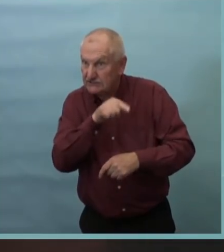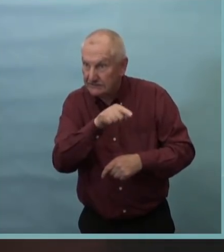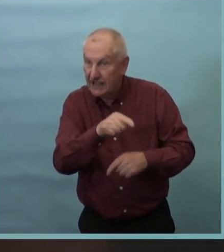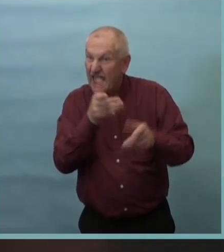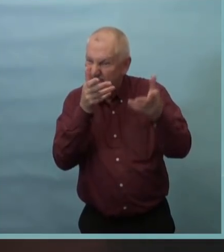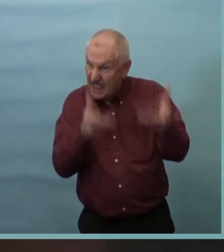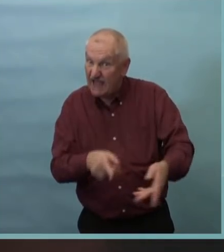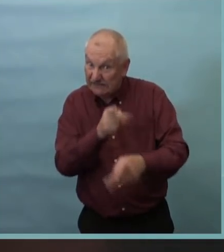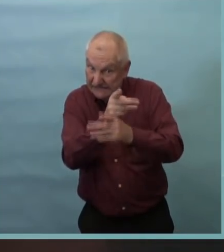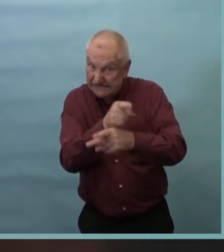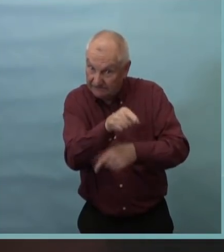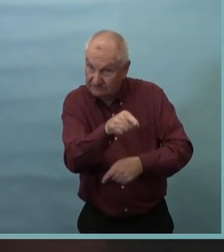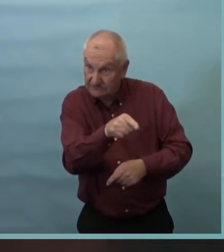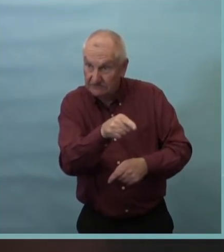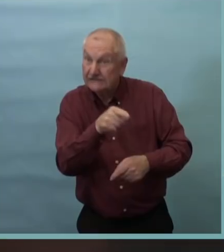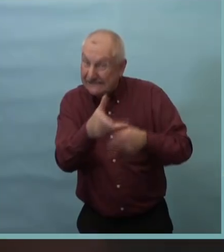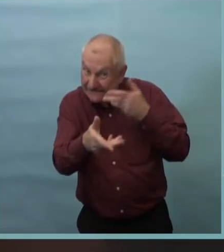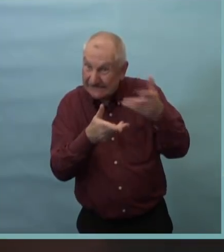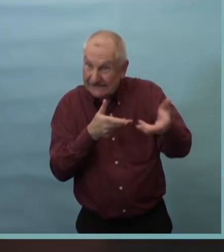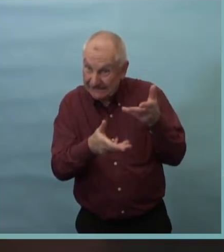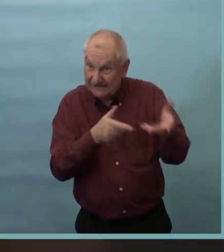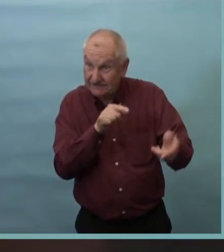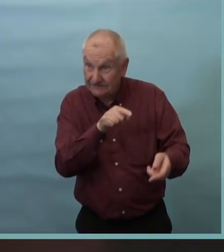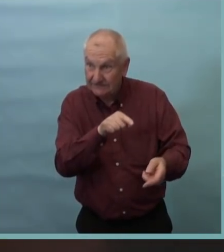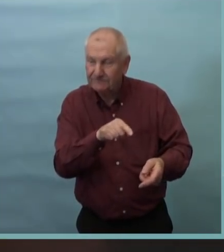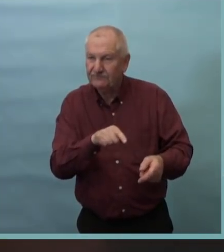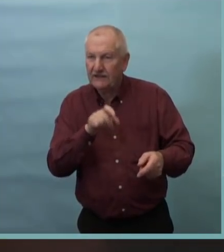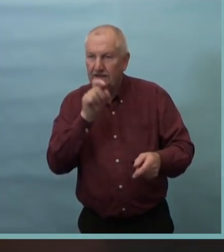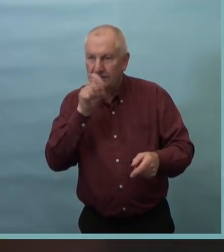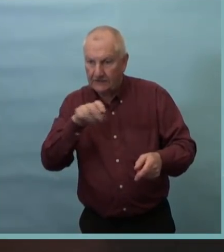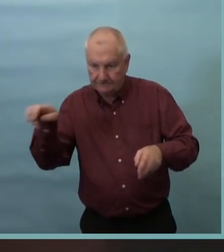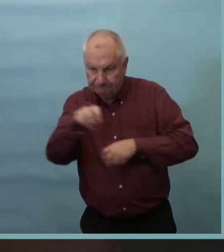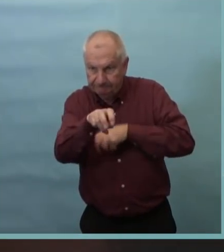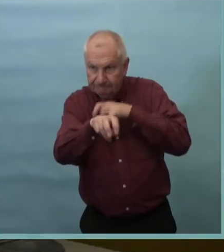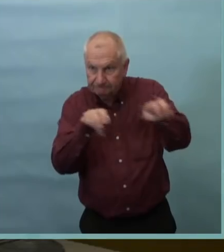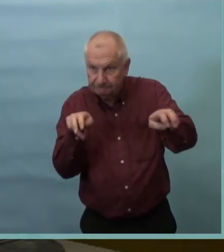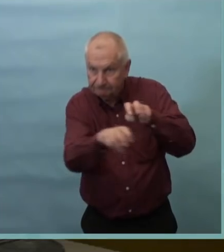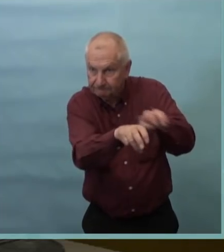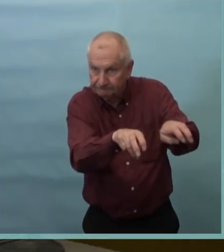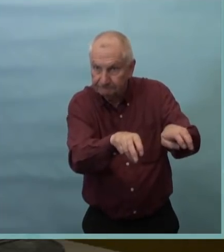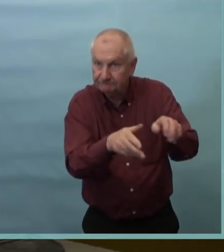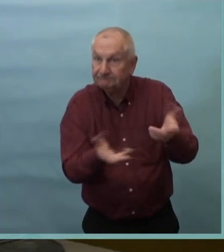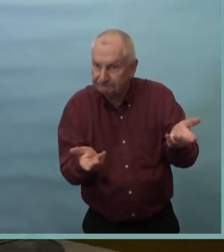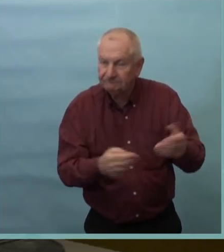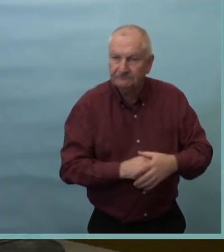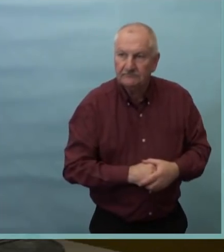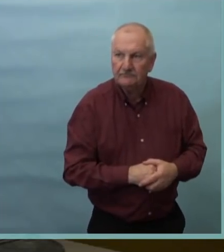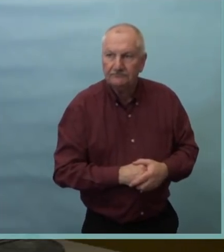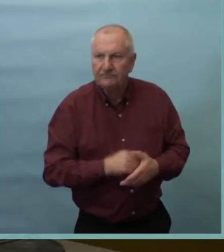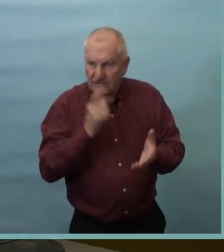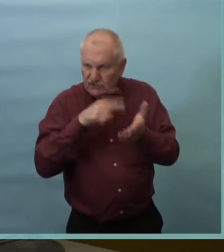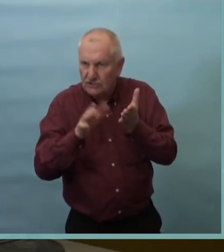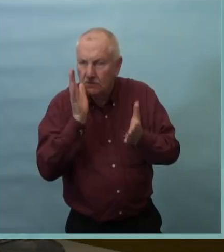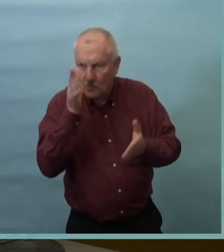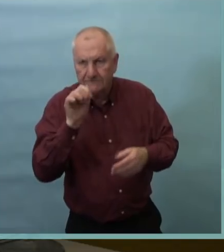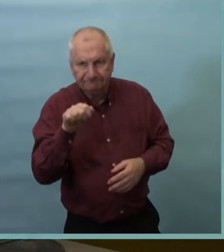into how we're going to implement this from the Winnipeg Free Press